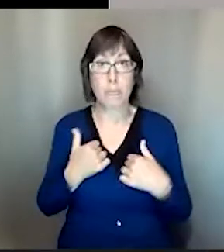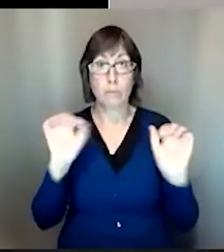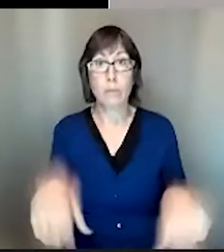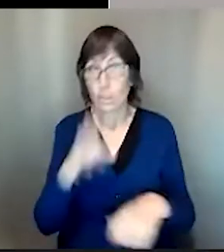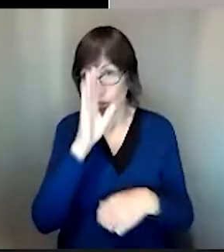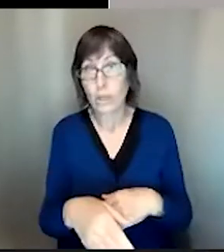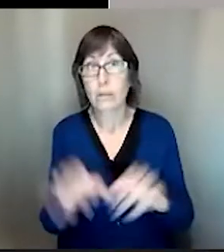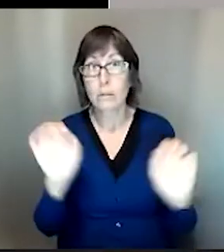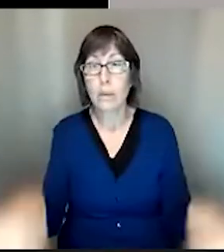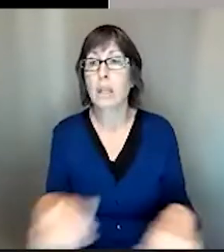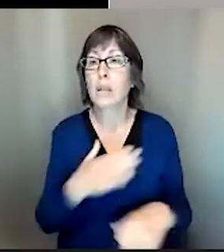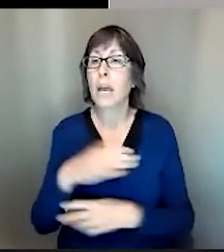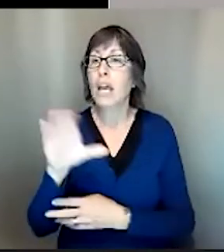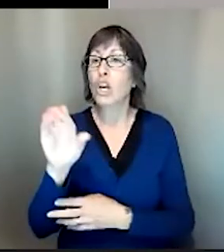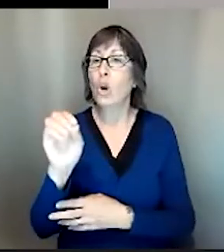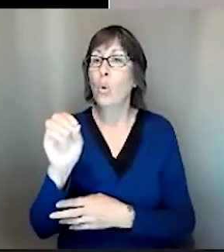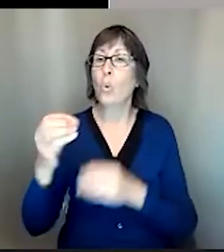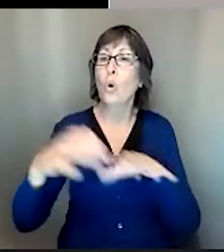My co-host today is Helen Hu. She is the Public